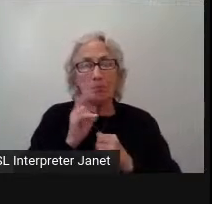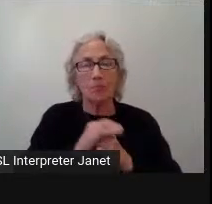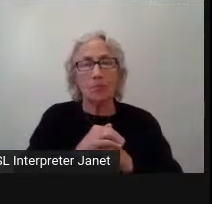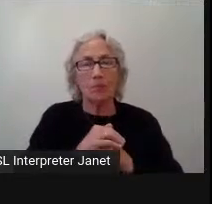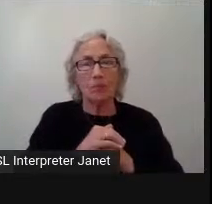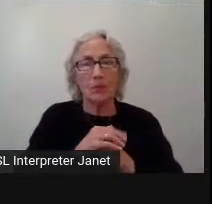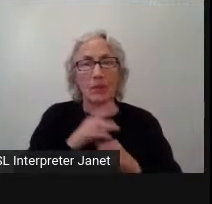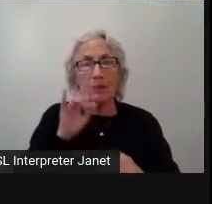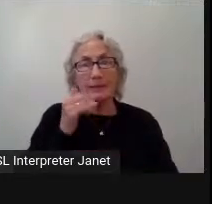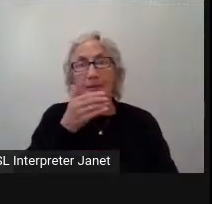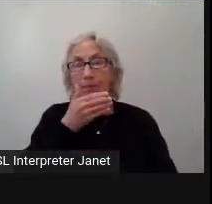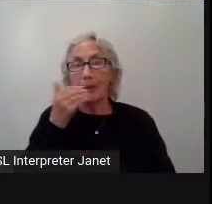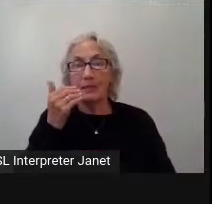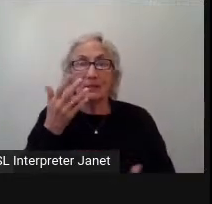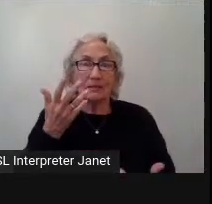accessible is the content you are writing.